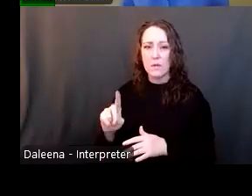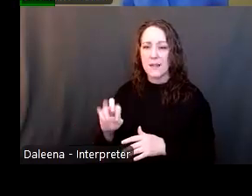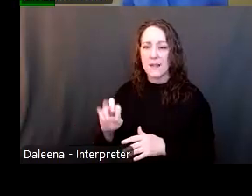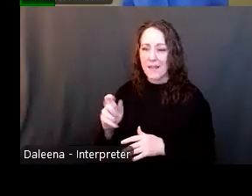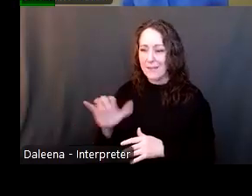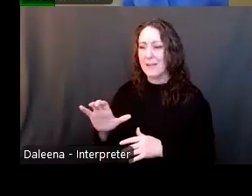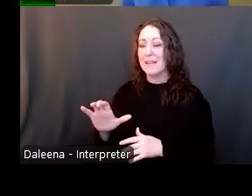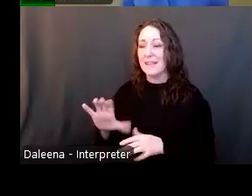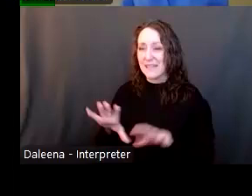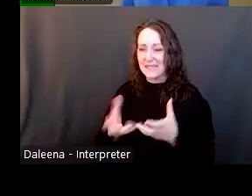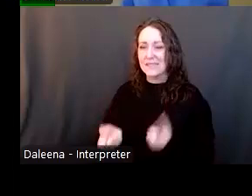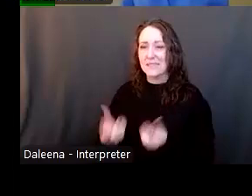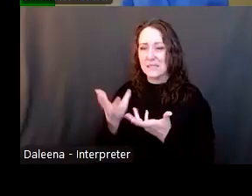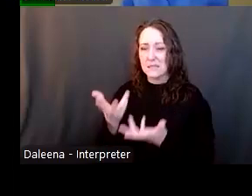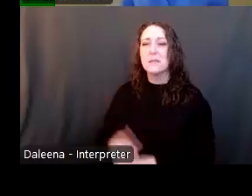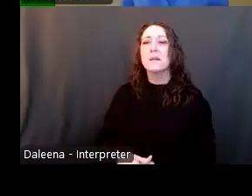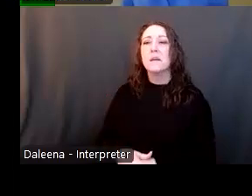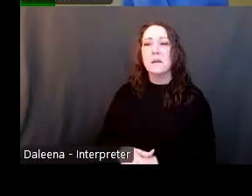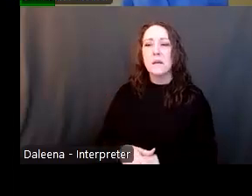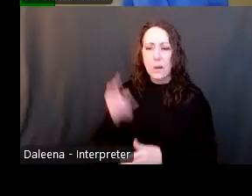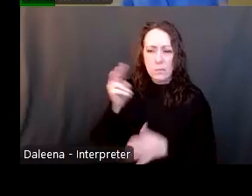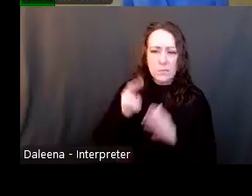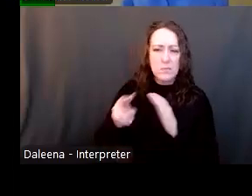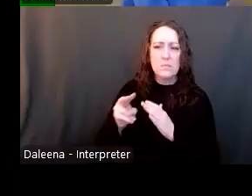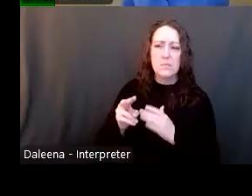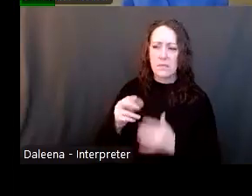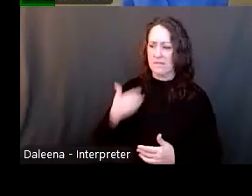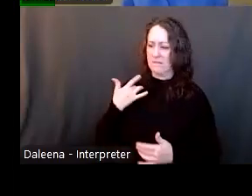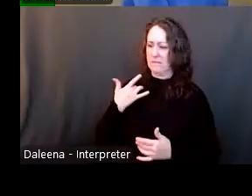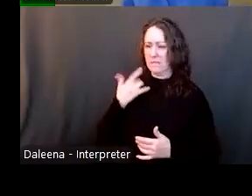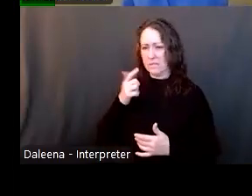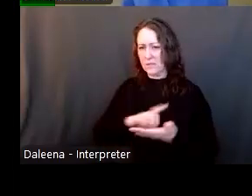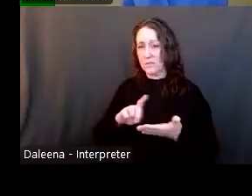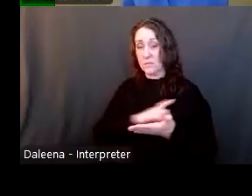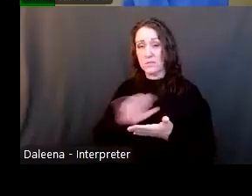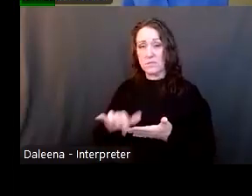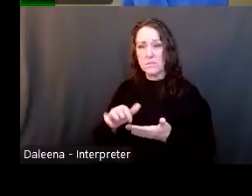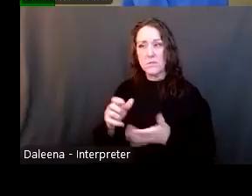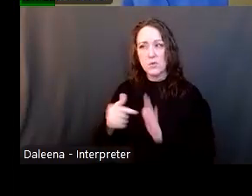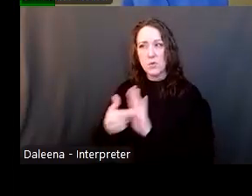predicted perceived discrimination as had been shown by previous investigators and